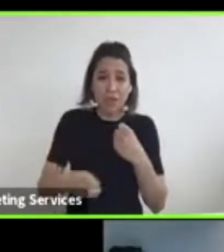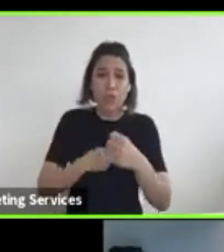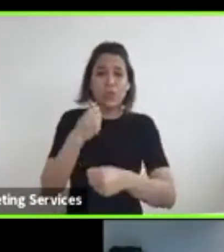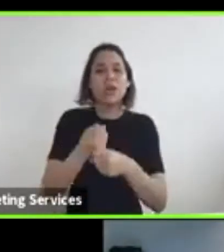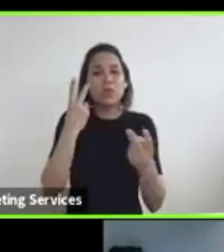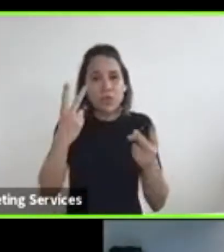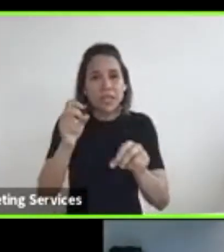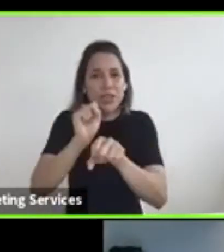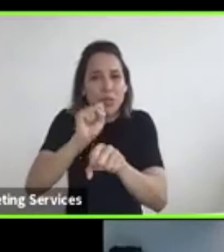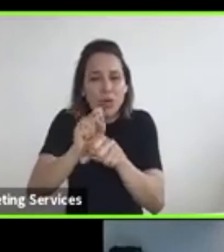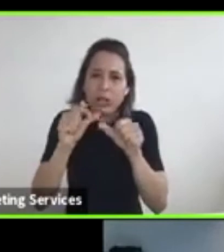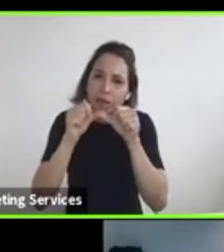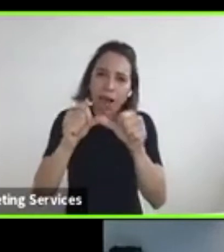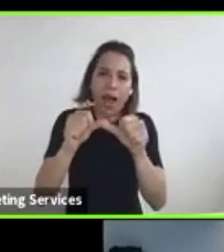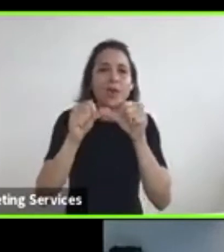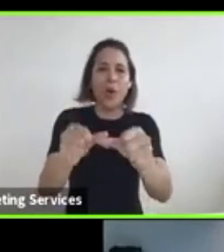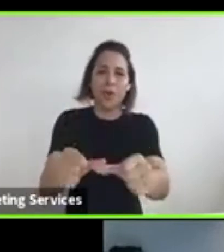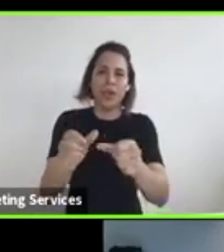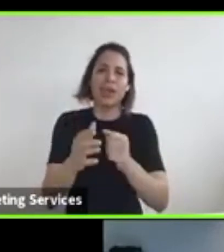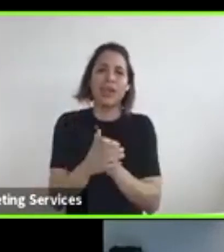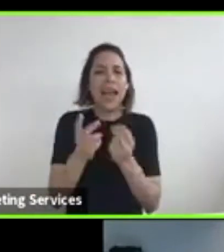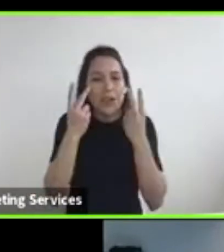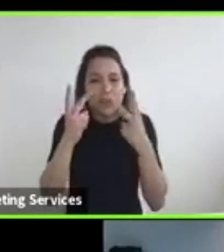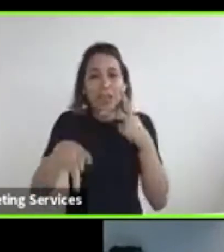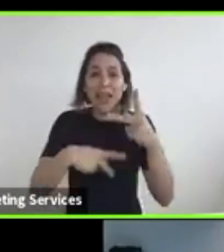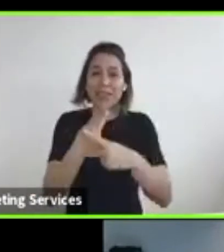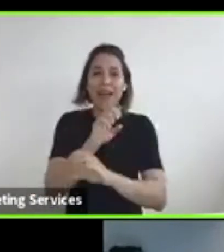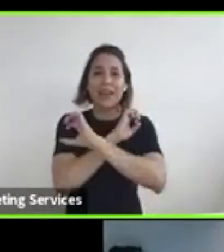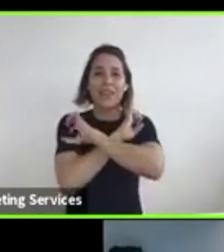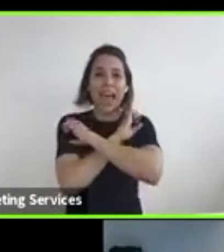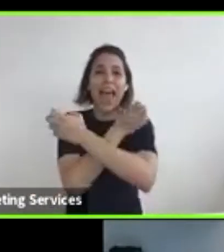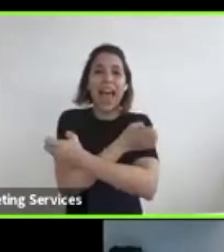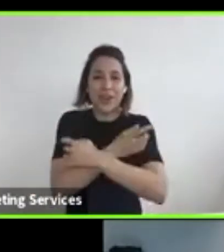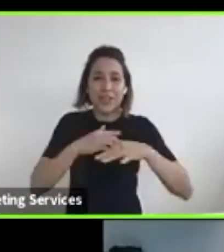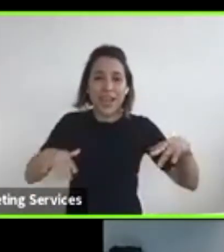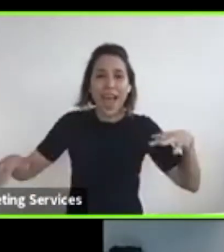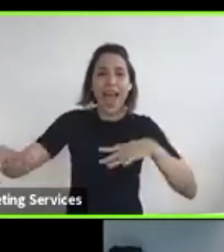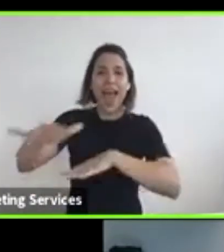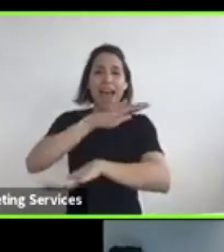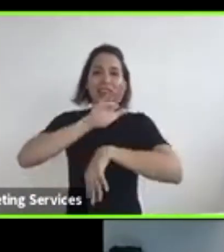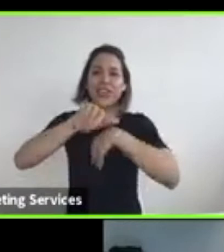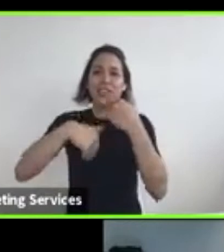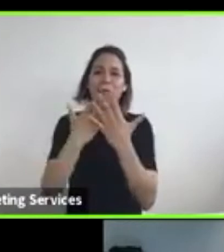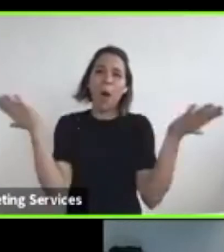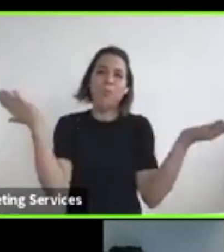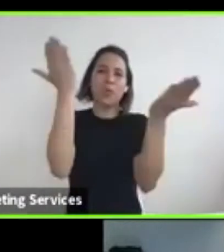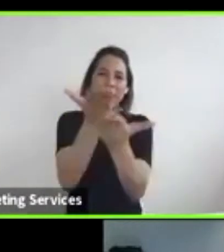AND TO SEE, THE KIND OF ENERGY, THAT YOU ARE ALL BRINGING WITH US BRINGING US TOGETHER